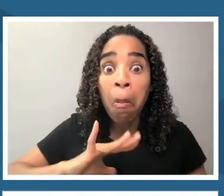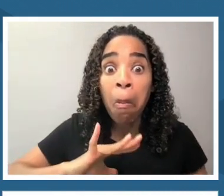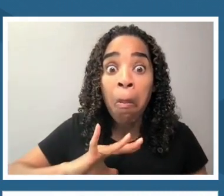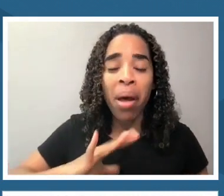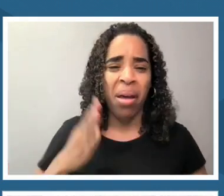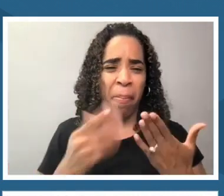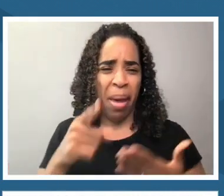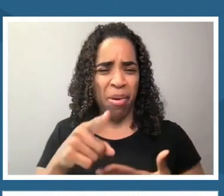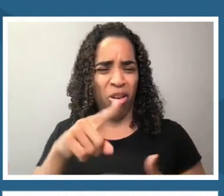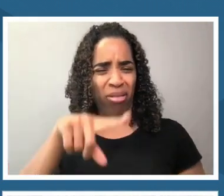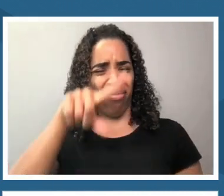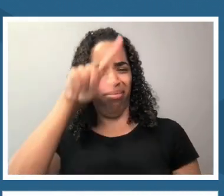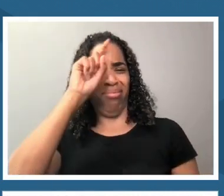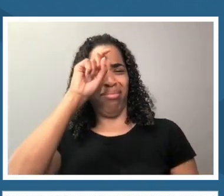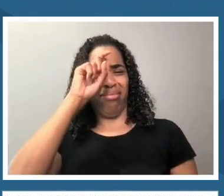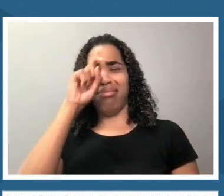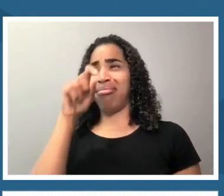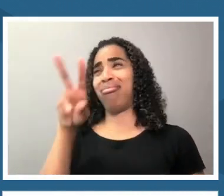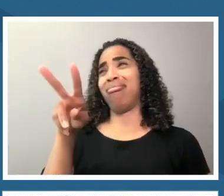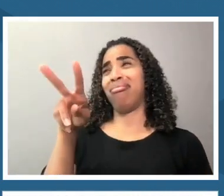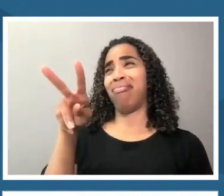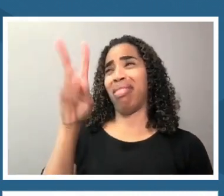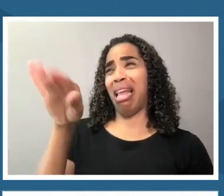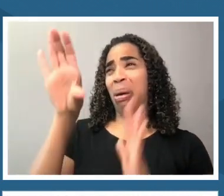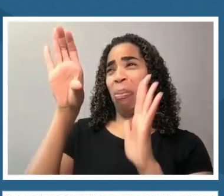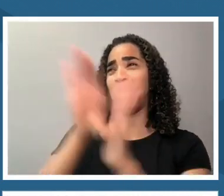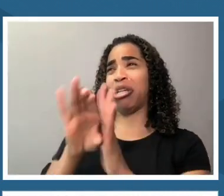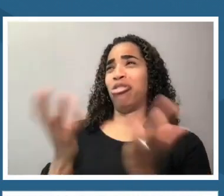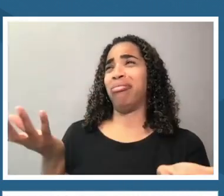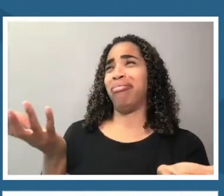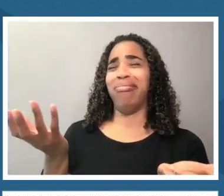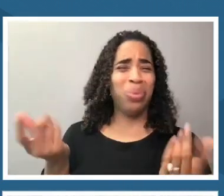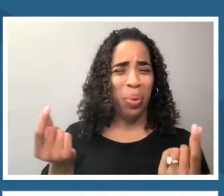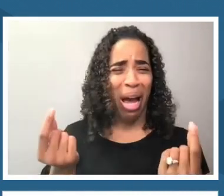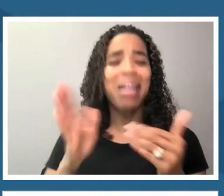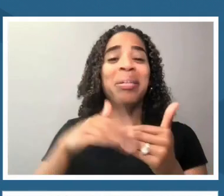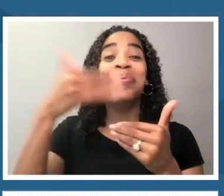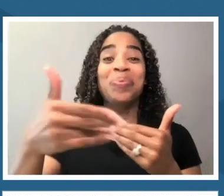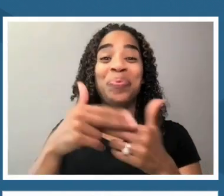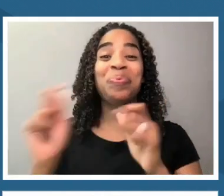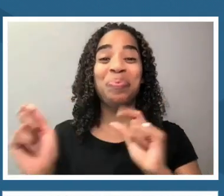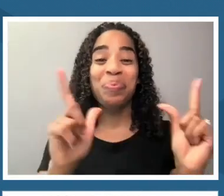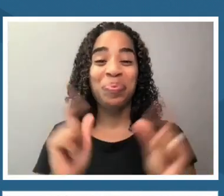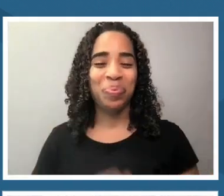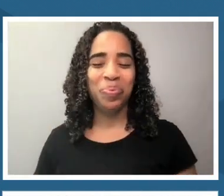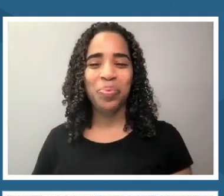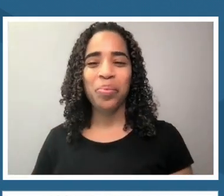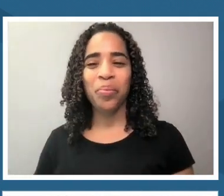as you're looking at this image uh next slide please uh because you're thinking